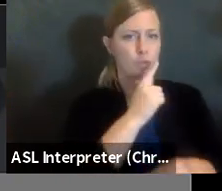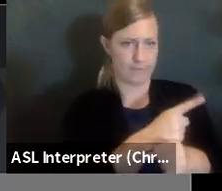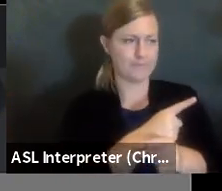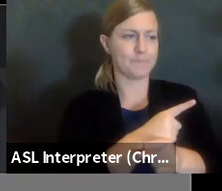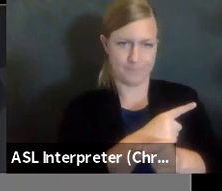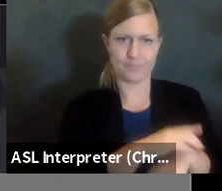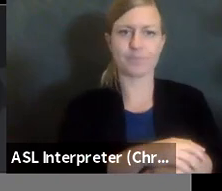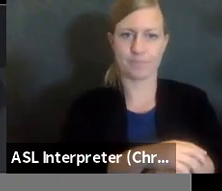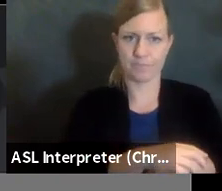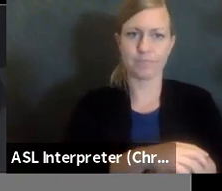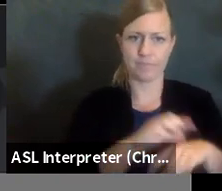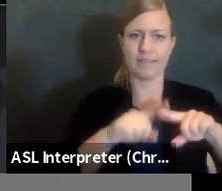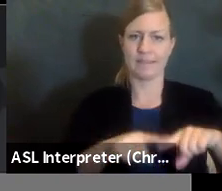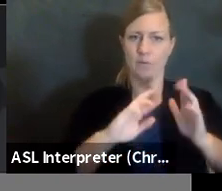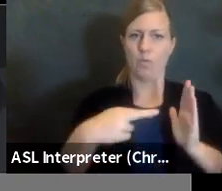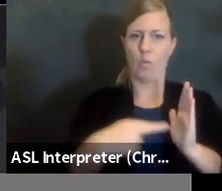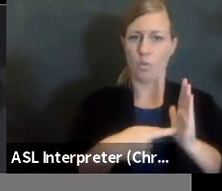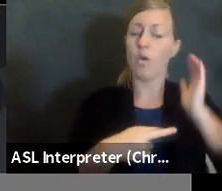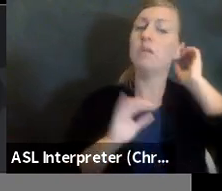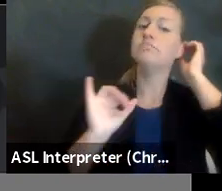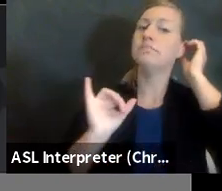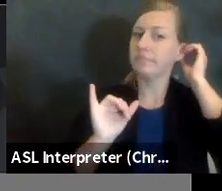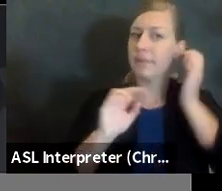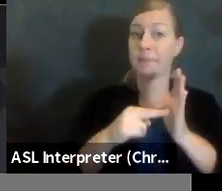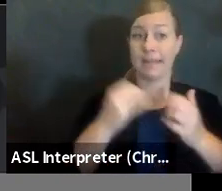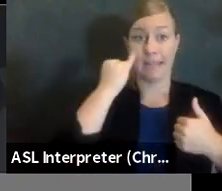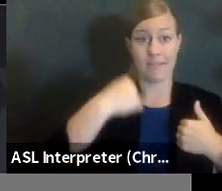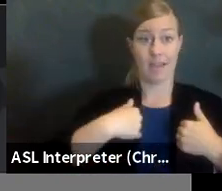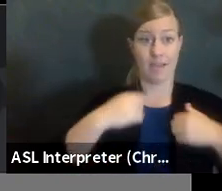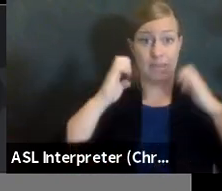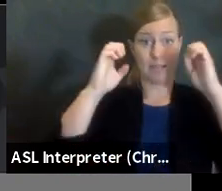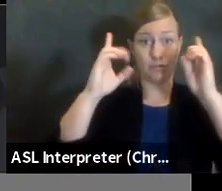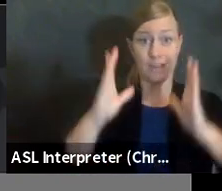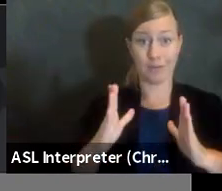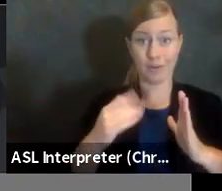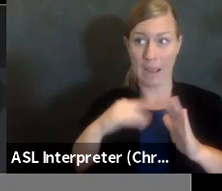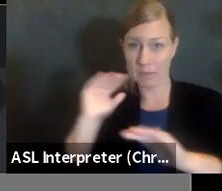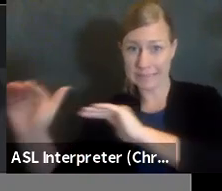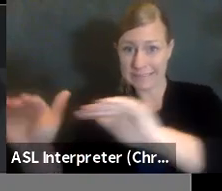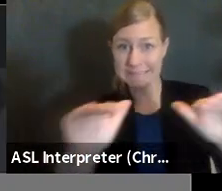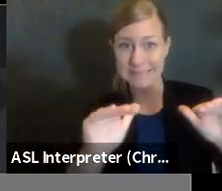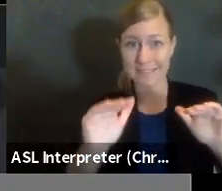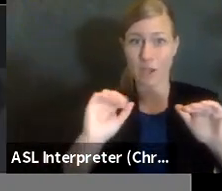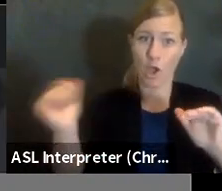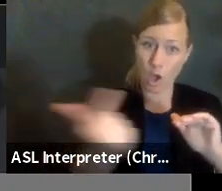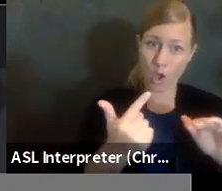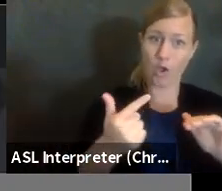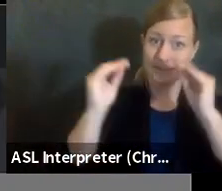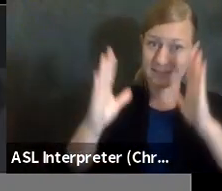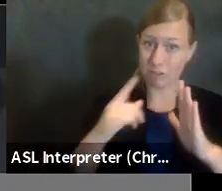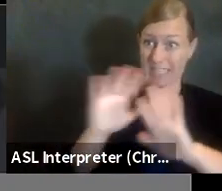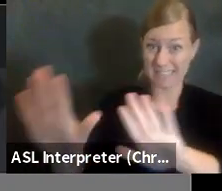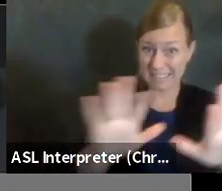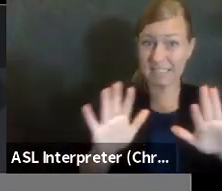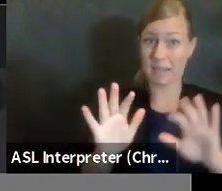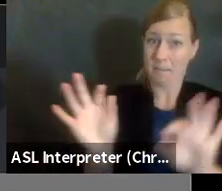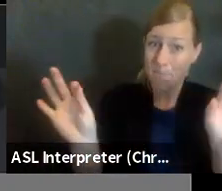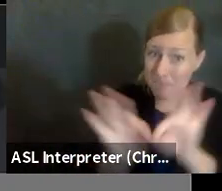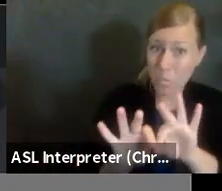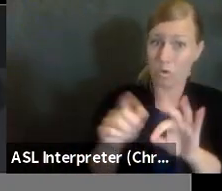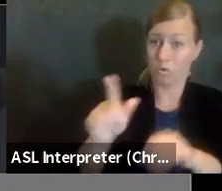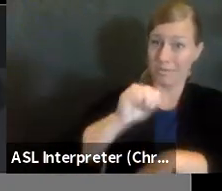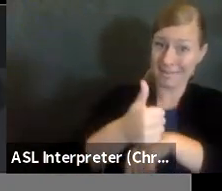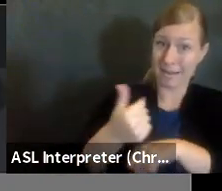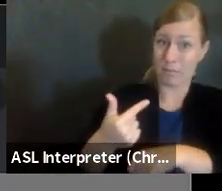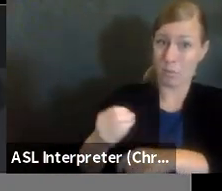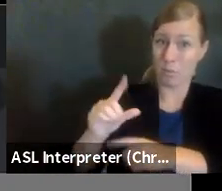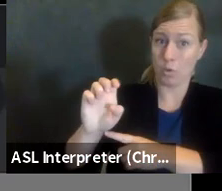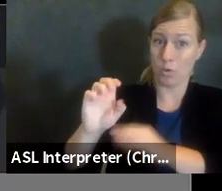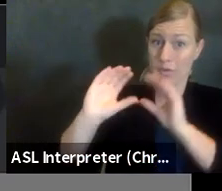ESD 101 - Jeff Crawford: Okay, so if I'm an educator, I don't have to talk to my friends and colleagues to make sure we all do teacher icon when we first set up our Google Classroom so that we can co-teach. I got it.